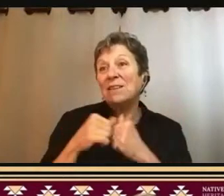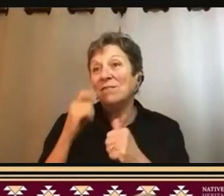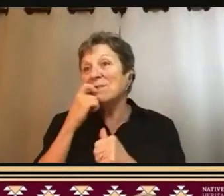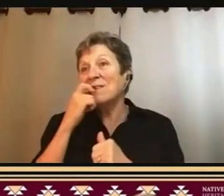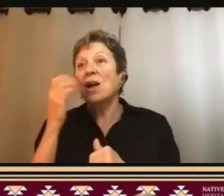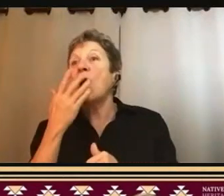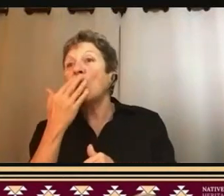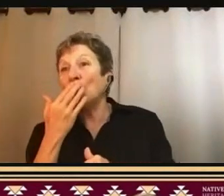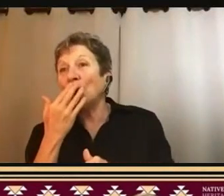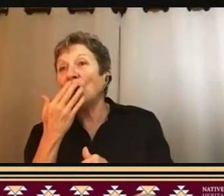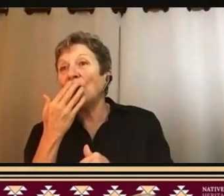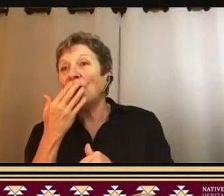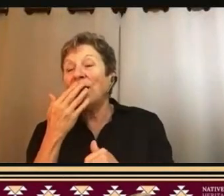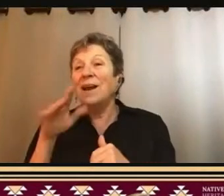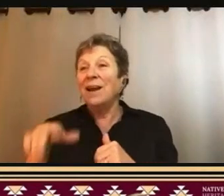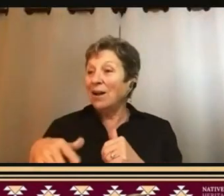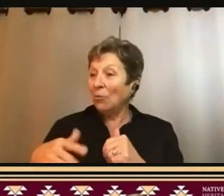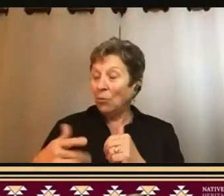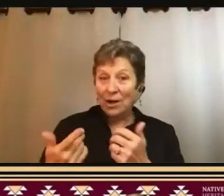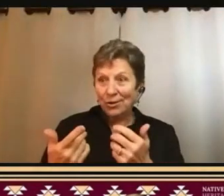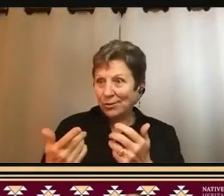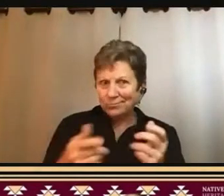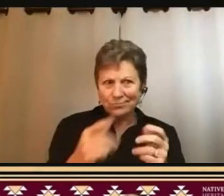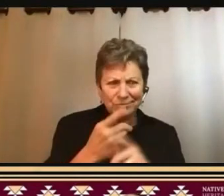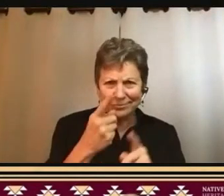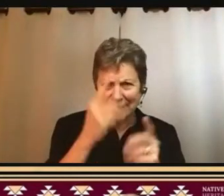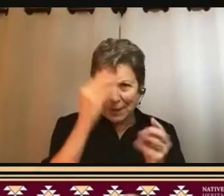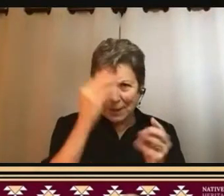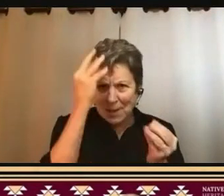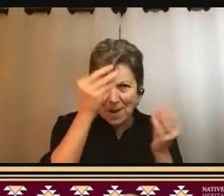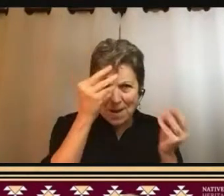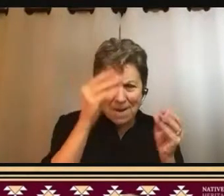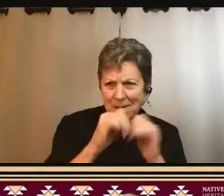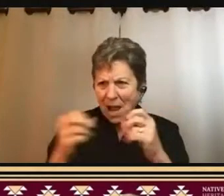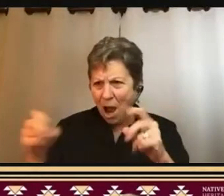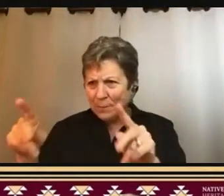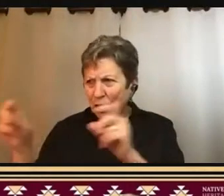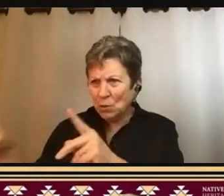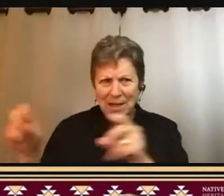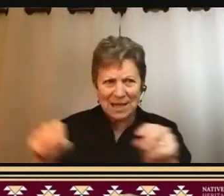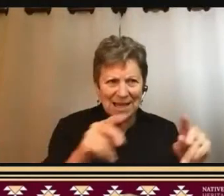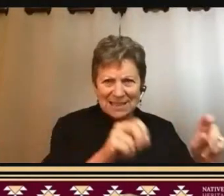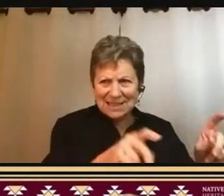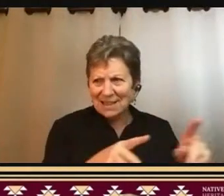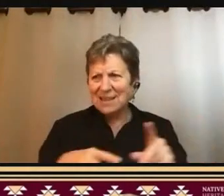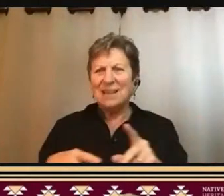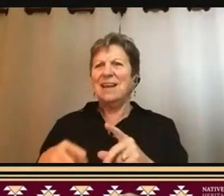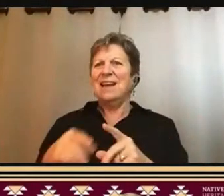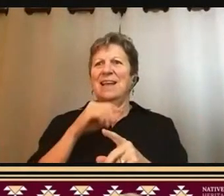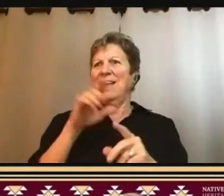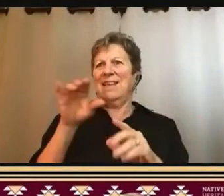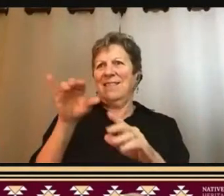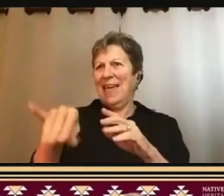OUT WHAT THEIR NEEDS ARE FOR CHILDREN OF COLOR SPECIFICALLY. YOU KNOW, WE'RE ALREADY KIND OF